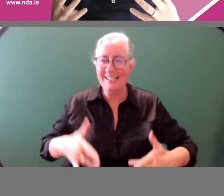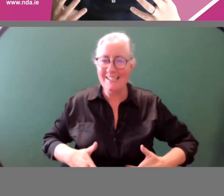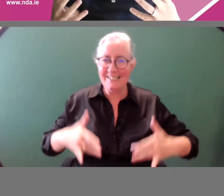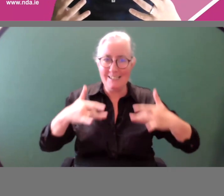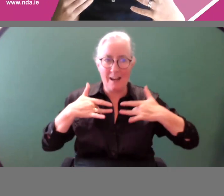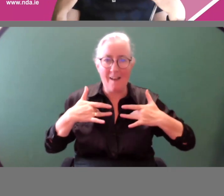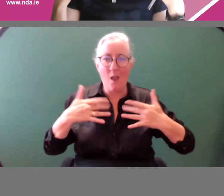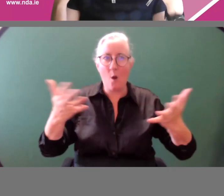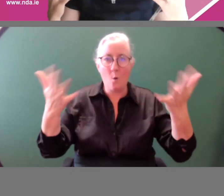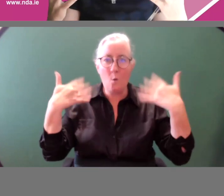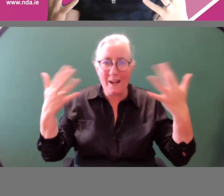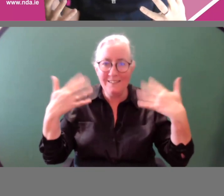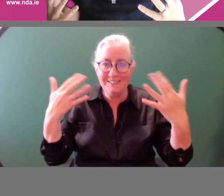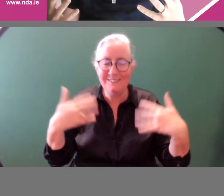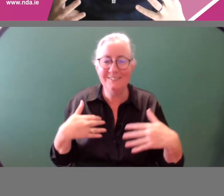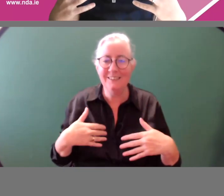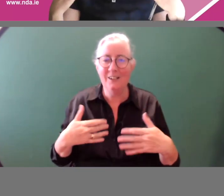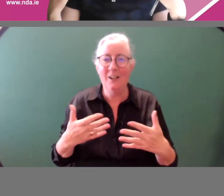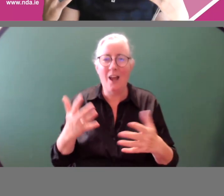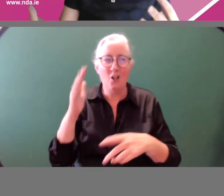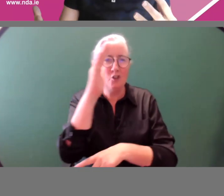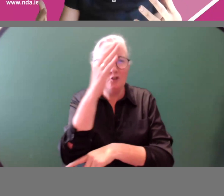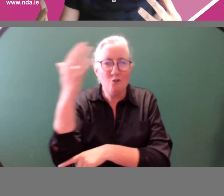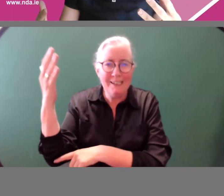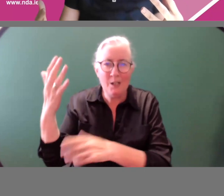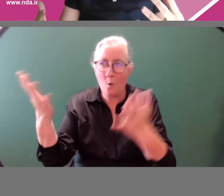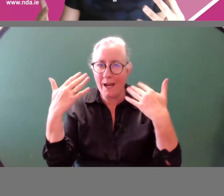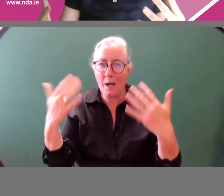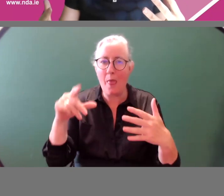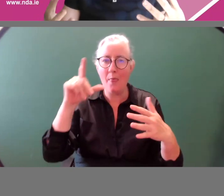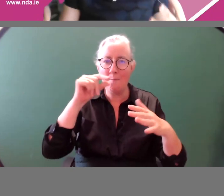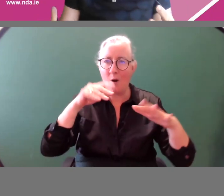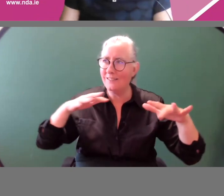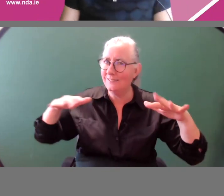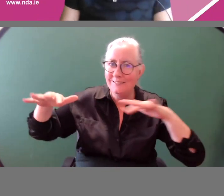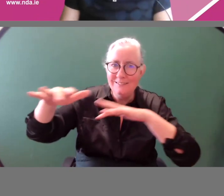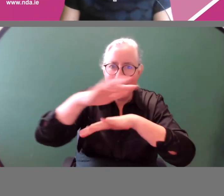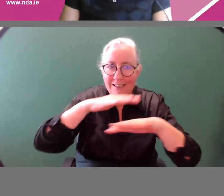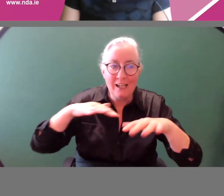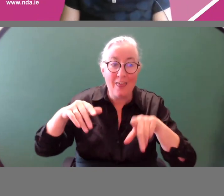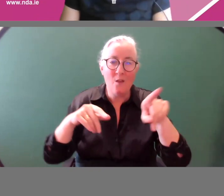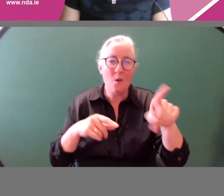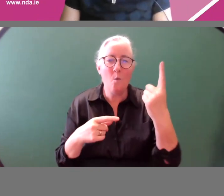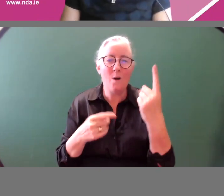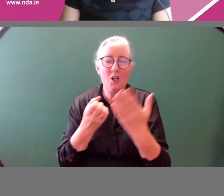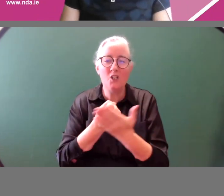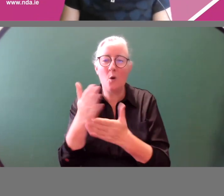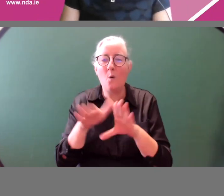in your hair and wind blowing through the trees and the bird song. A story from the client,